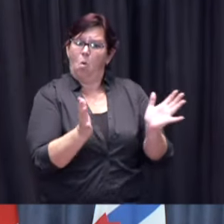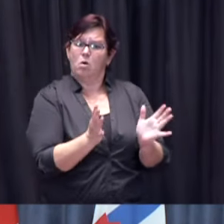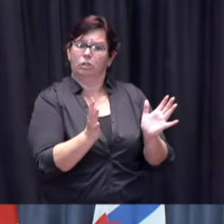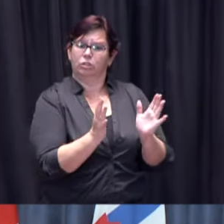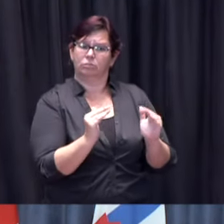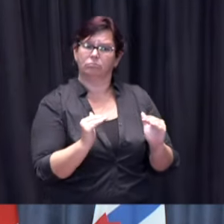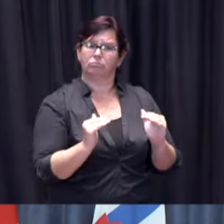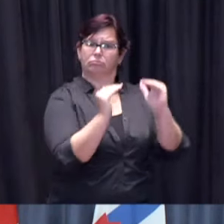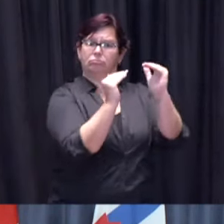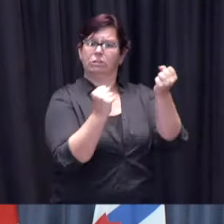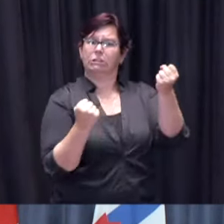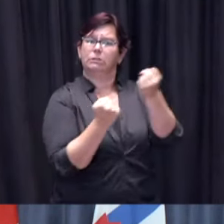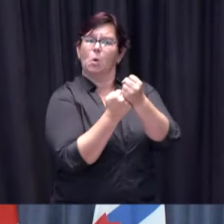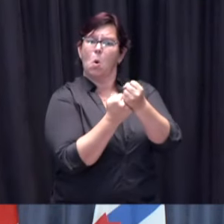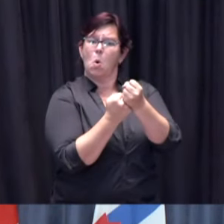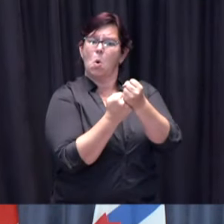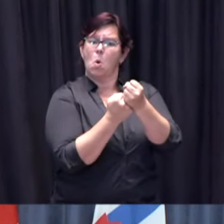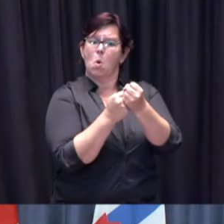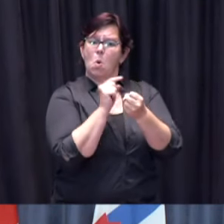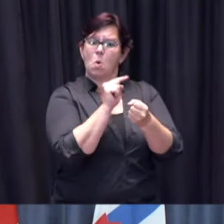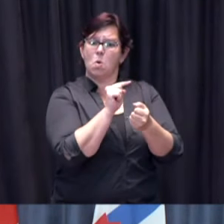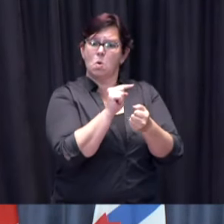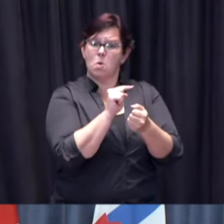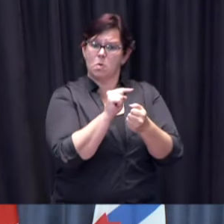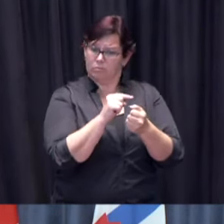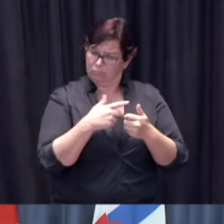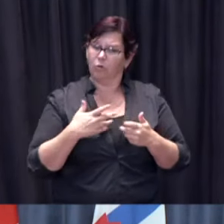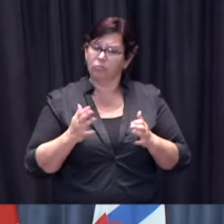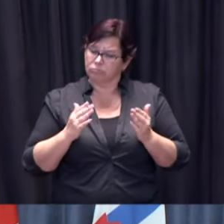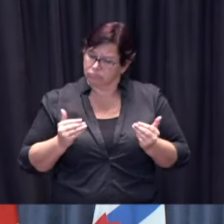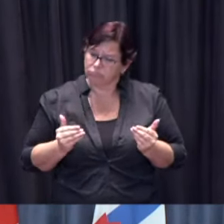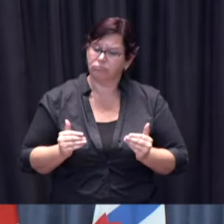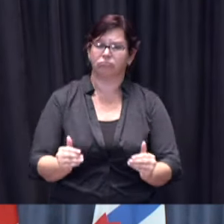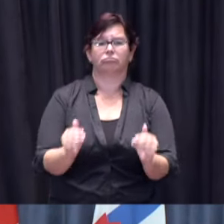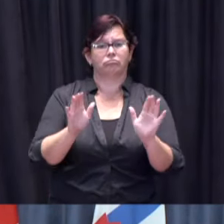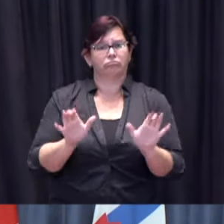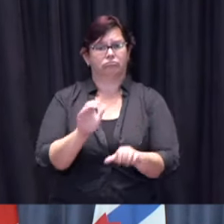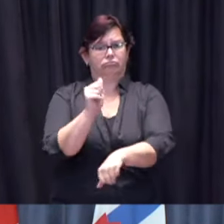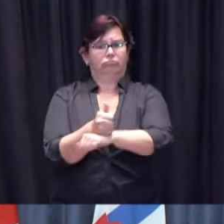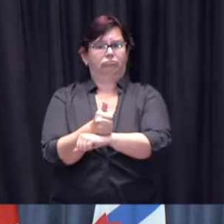so we will take action on this as well at the council meeting taking place today and tomorrow.